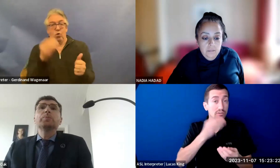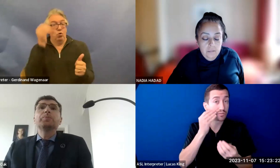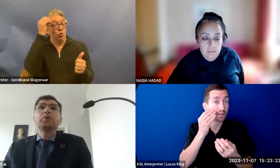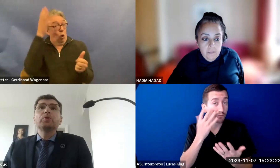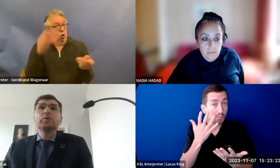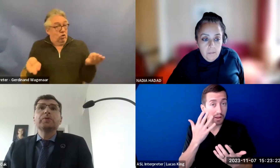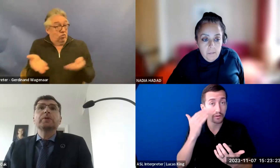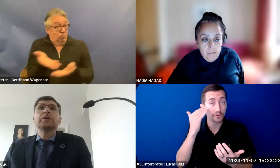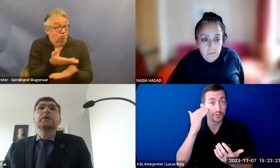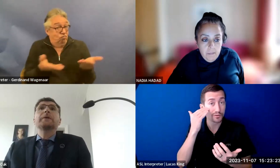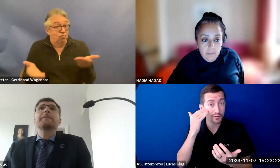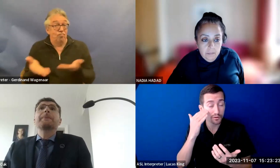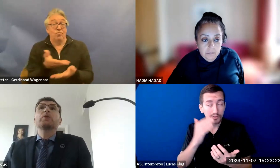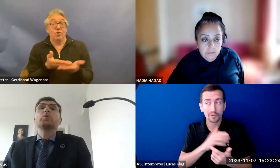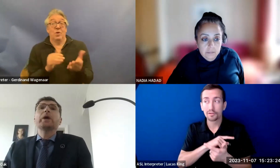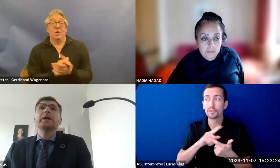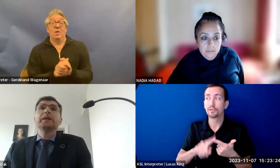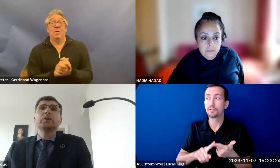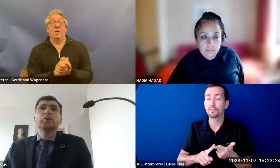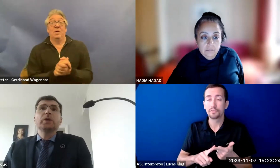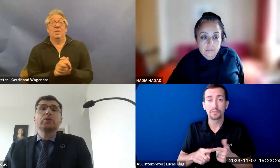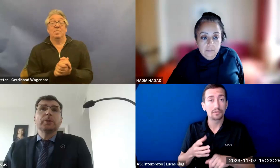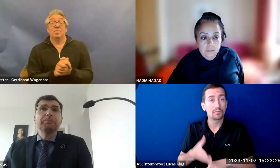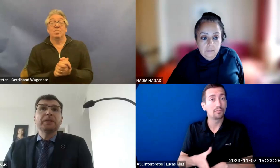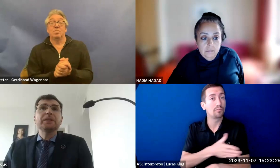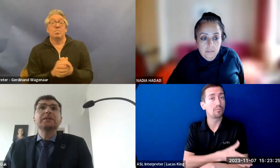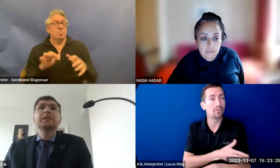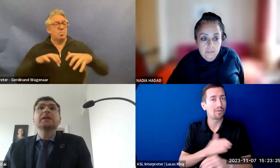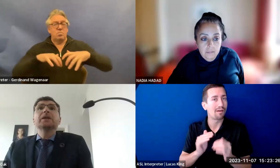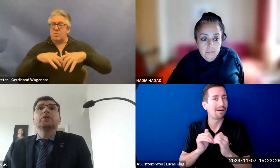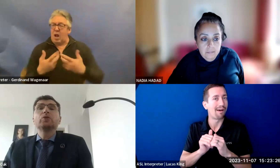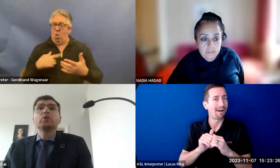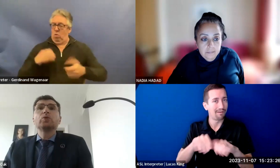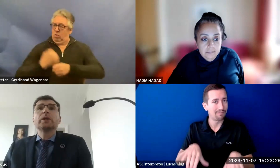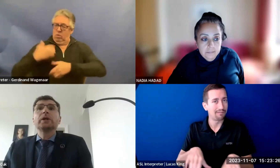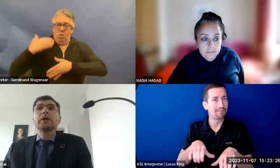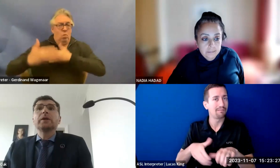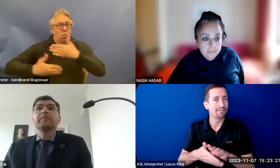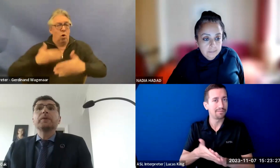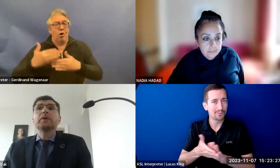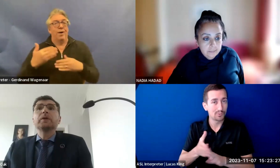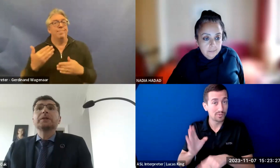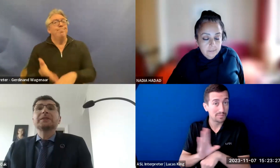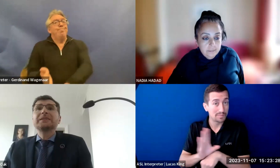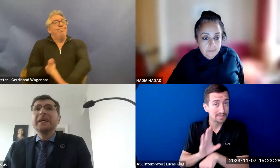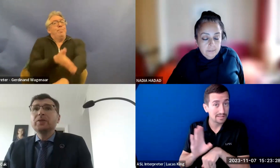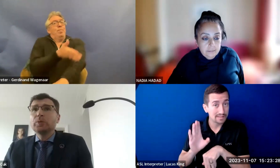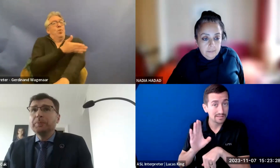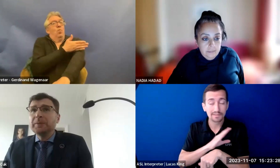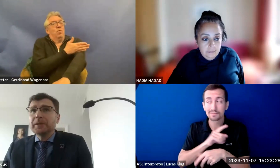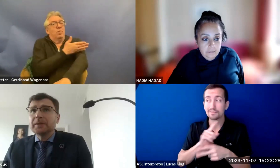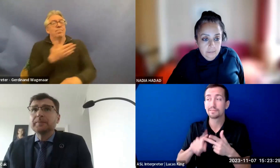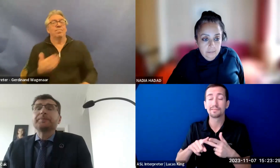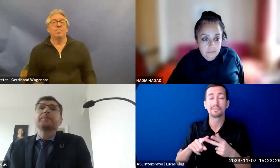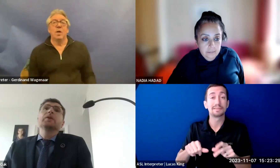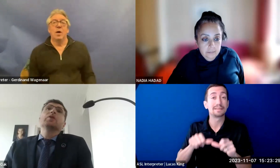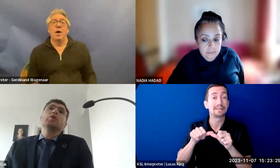to improve the way we are doing business, to sustain commitment of the donors